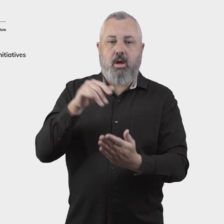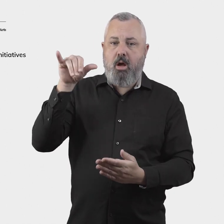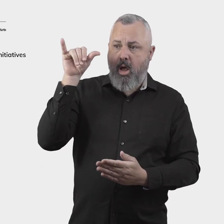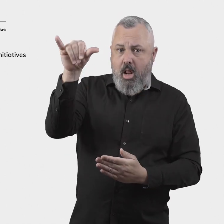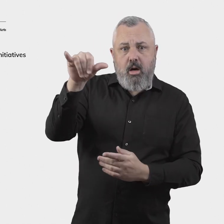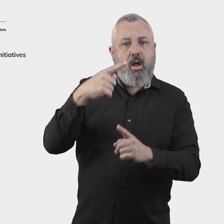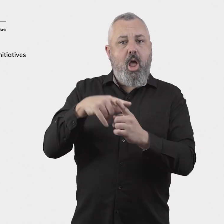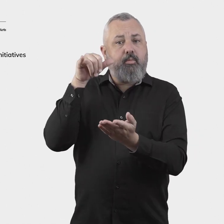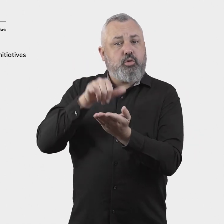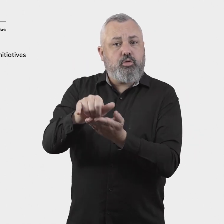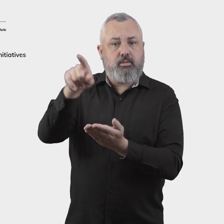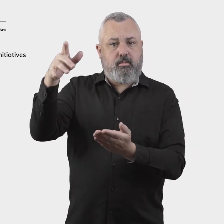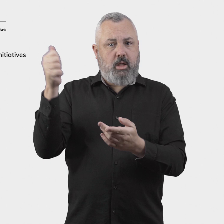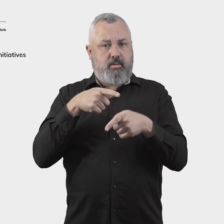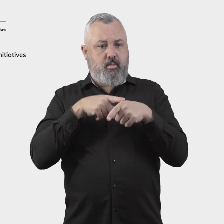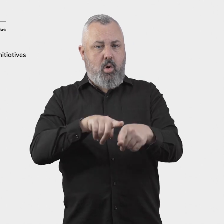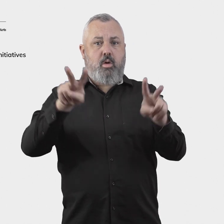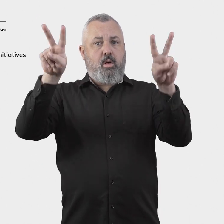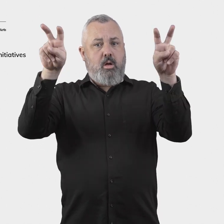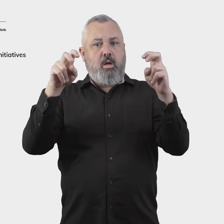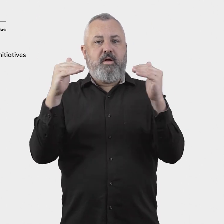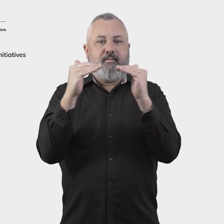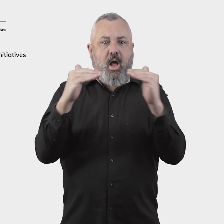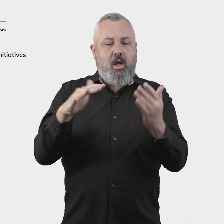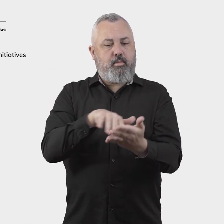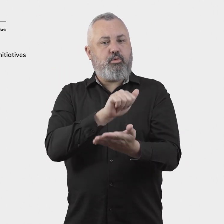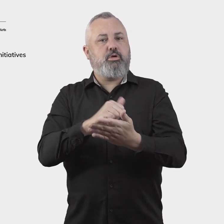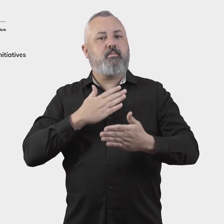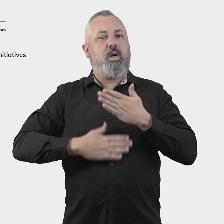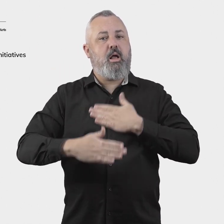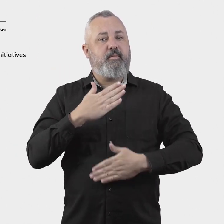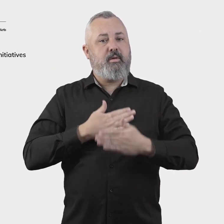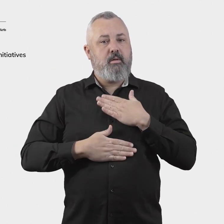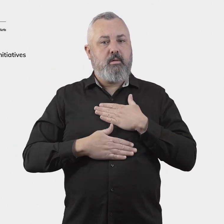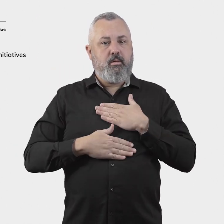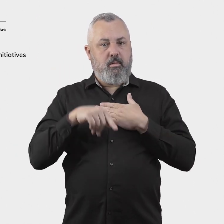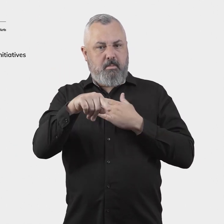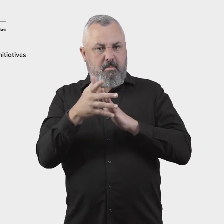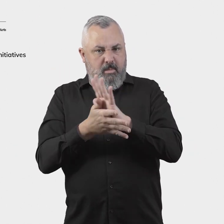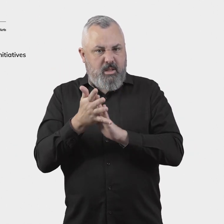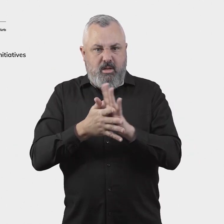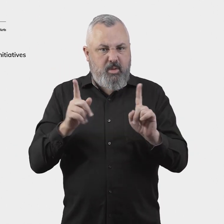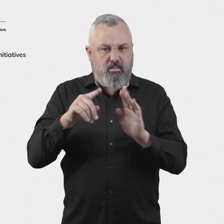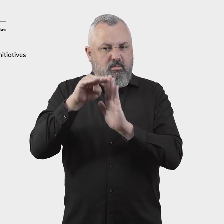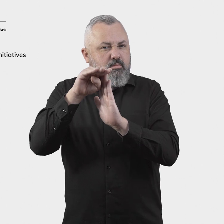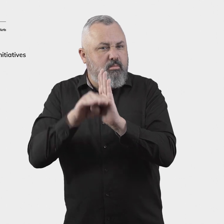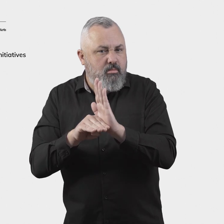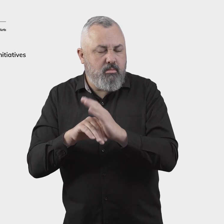appropriate treatment of customers by airlines and airports.